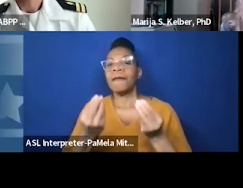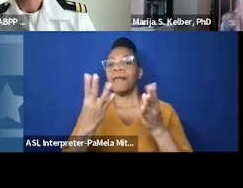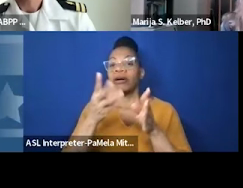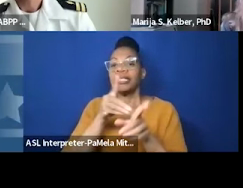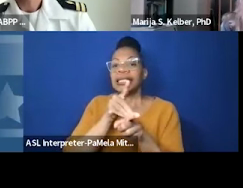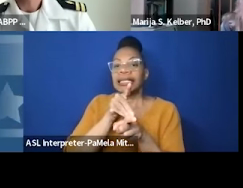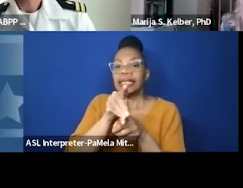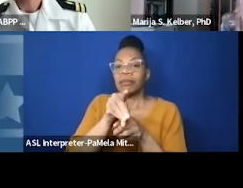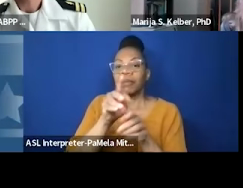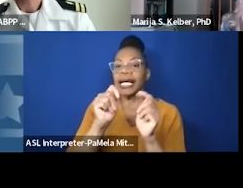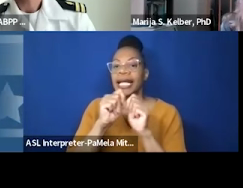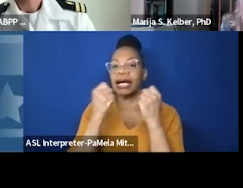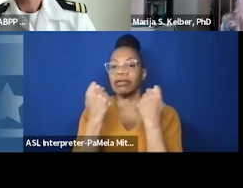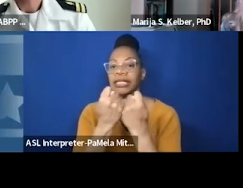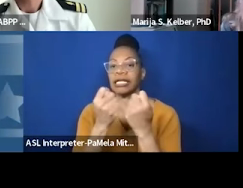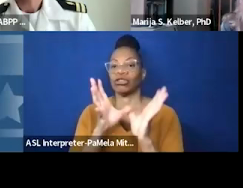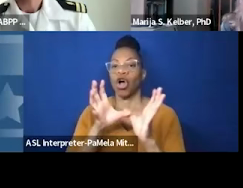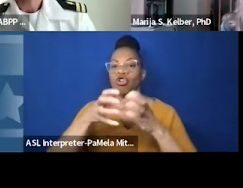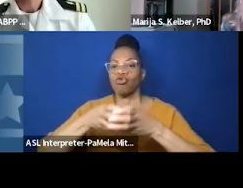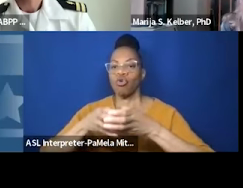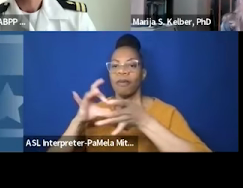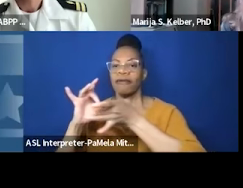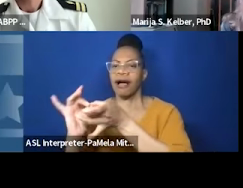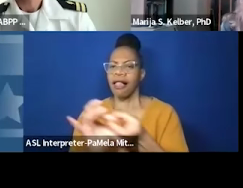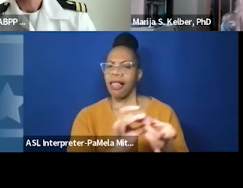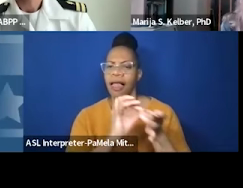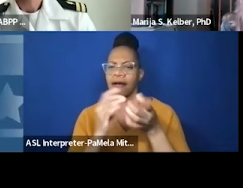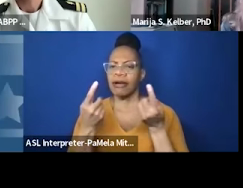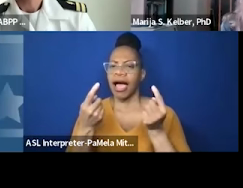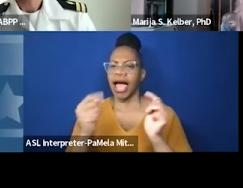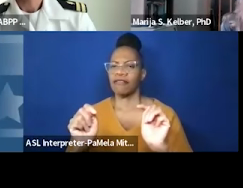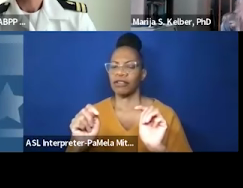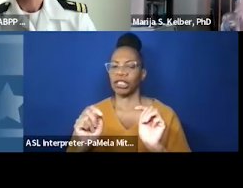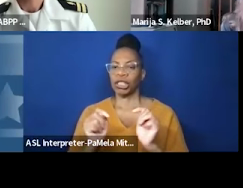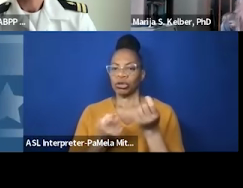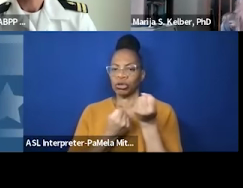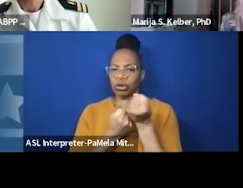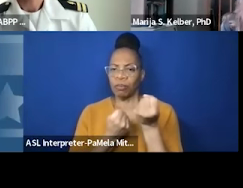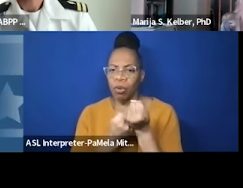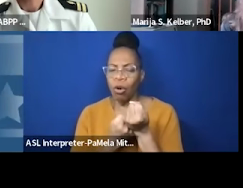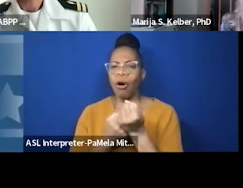And so it is a group, a collaborative effort that comes together to support veterans that are in those courts.